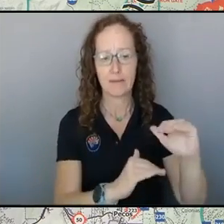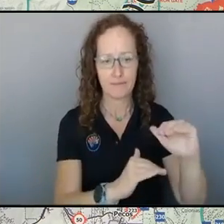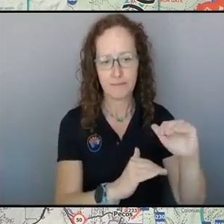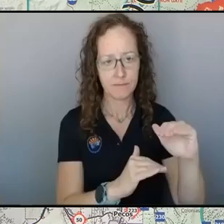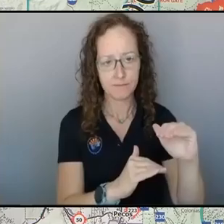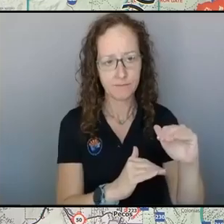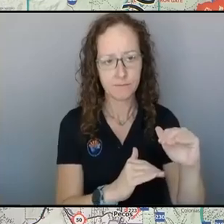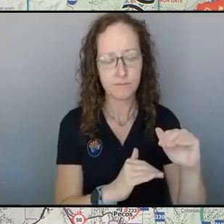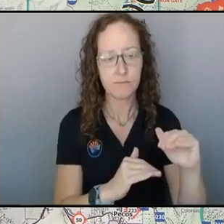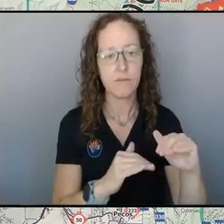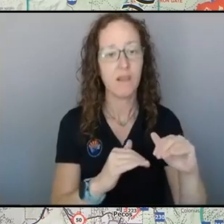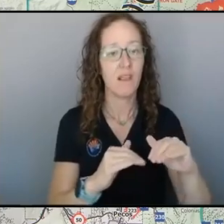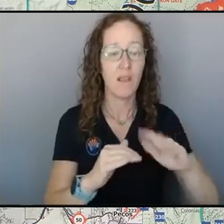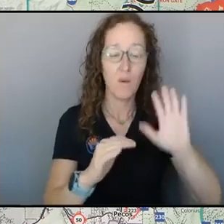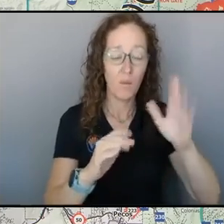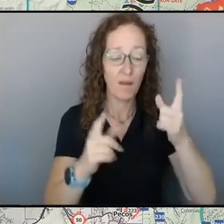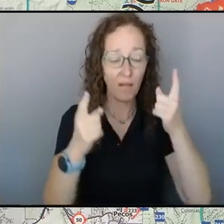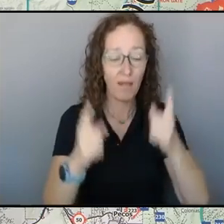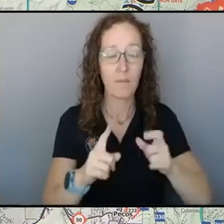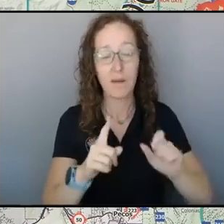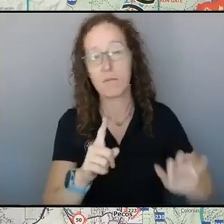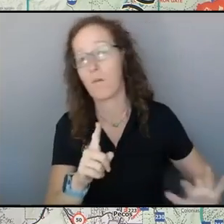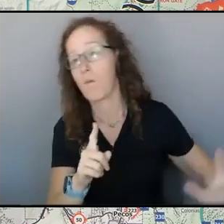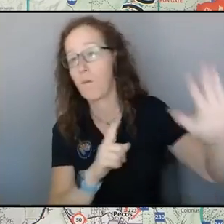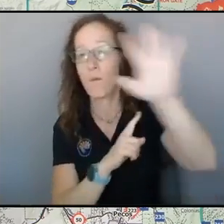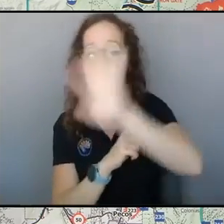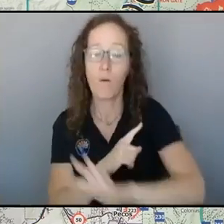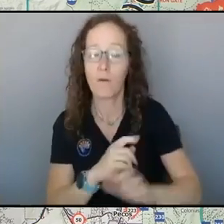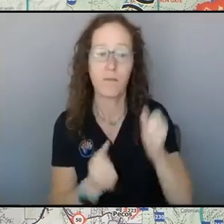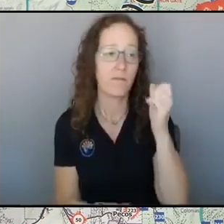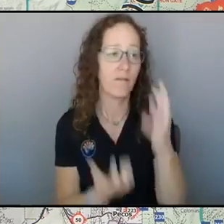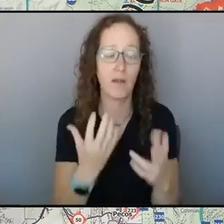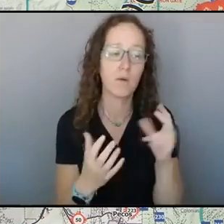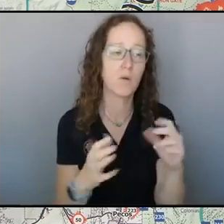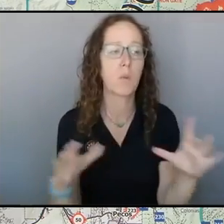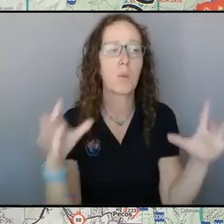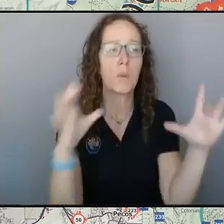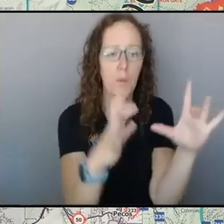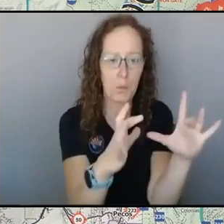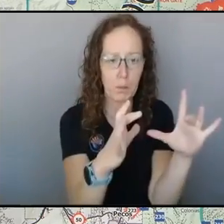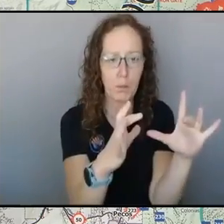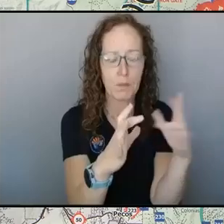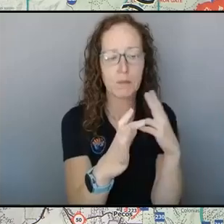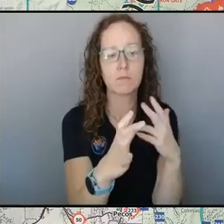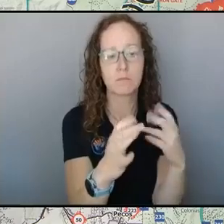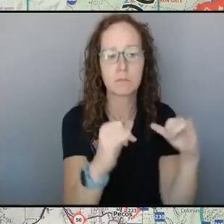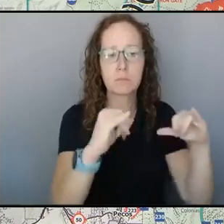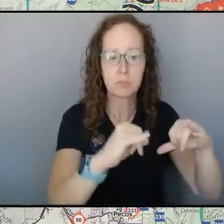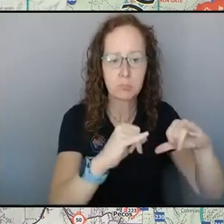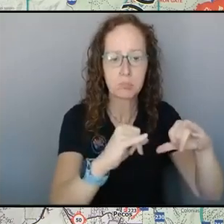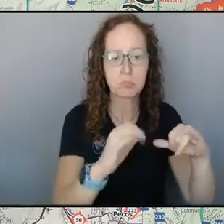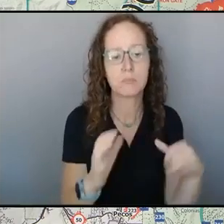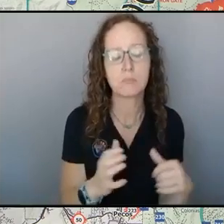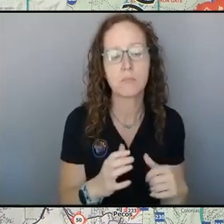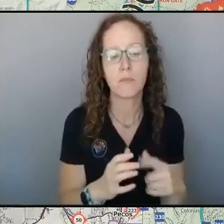of severe weather out there. Um it's thankfully going to be something that we're very-- going to be able to monitor very very